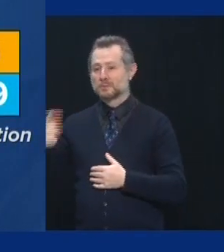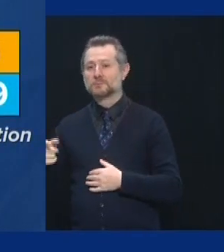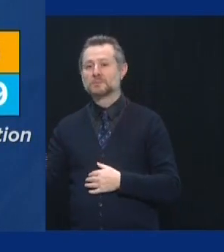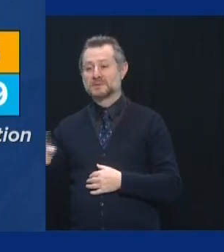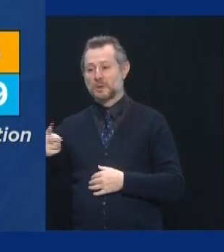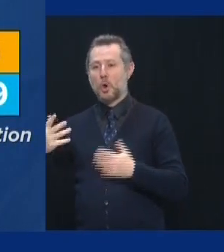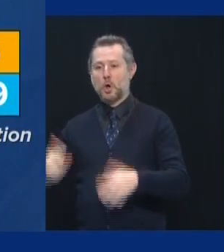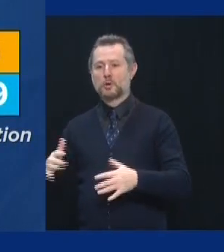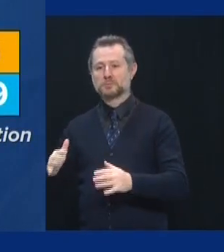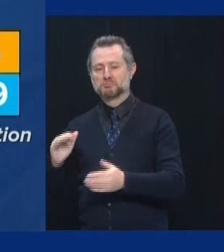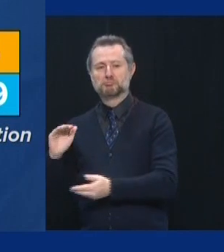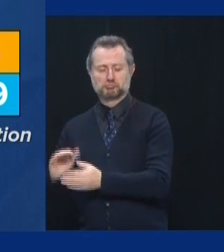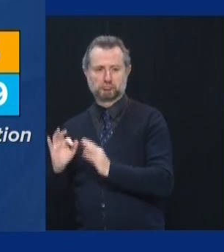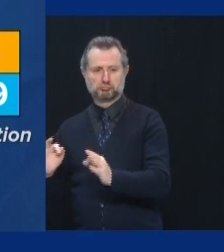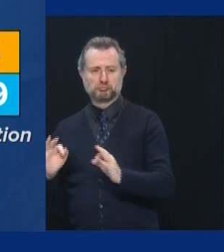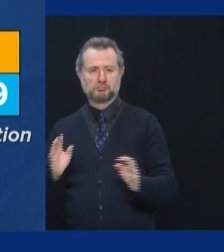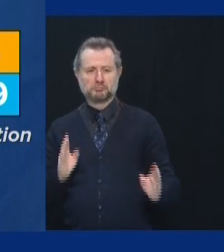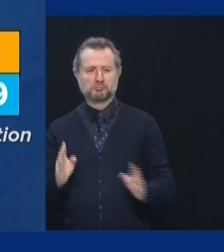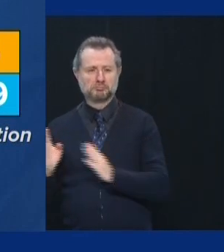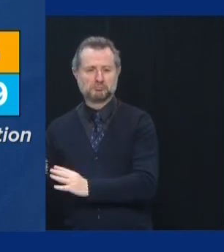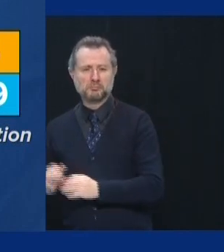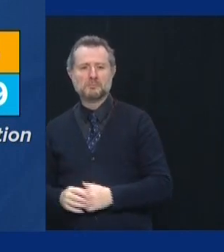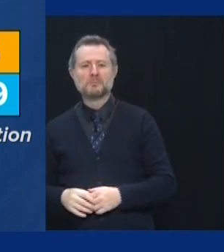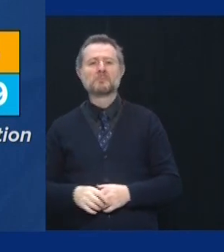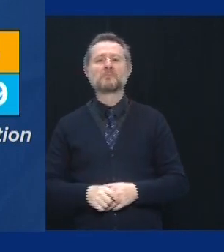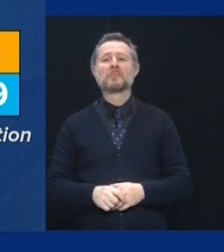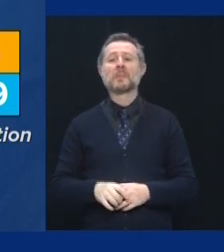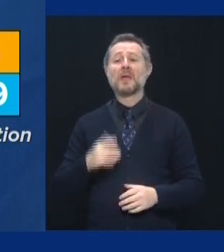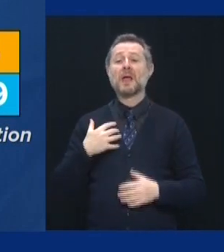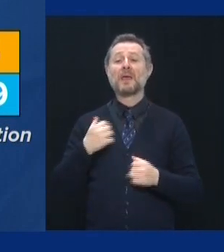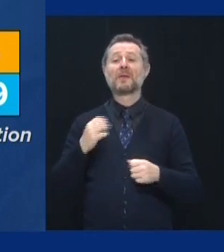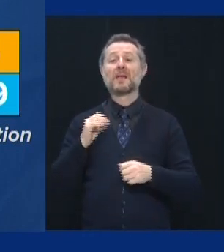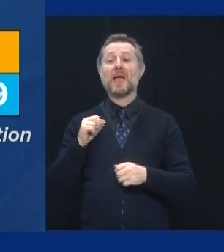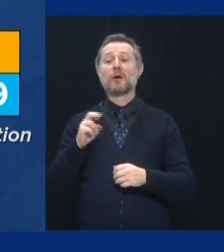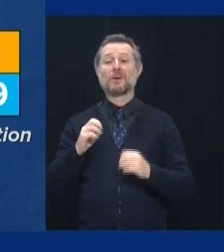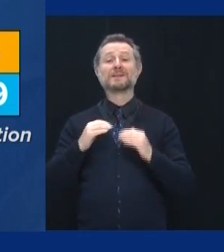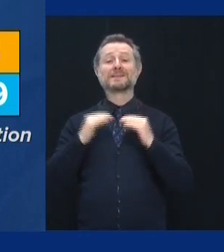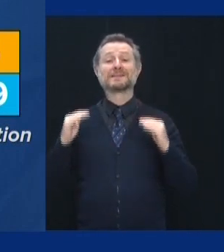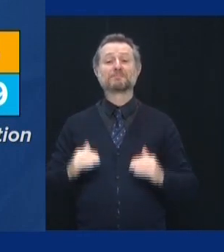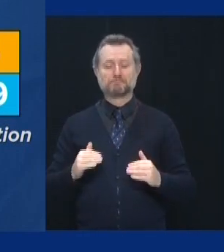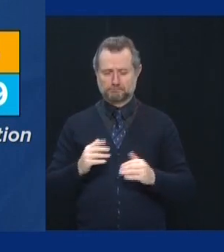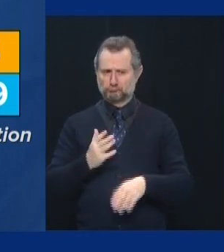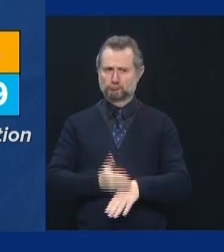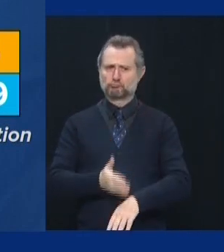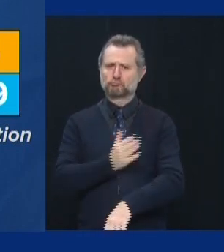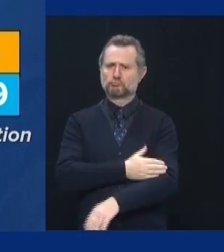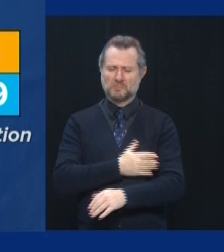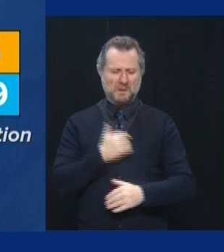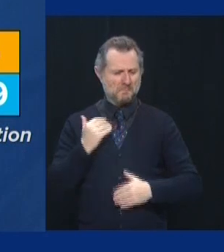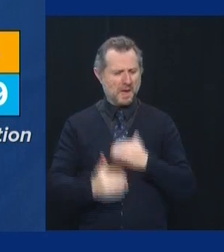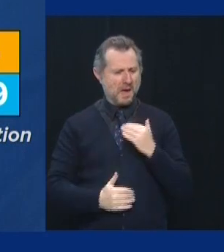MOST PEOPLE, OVERWHELMING MAJORITY, FIRST DOSES, BUT 28 DAYS LATER, PEOPLE STARTING TO